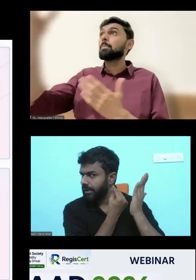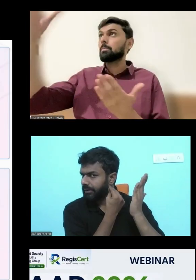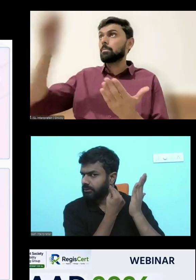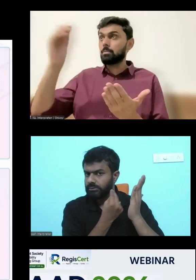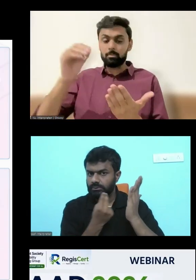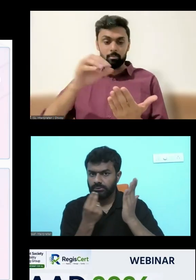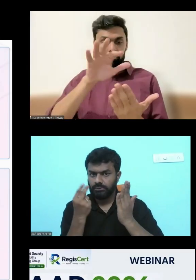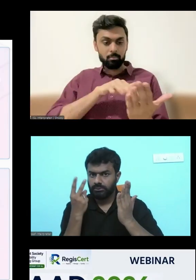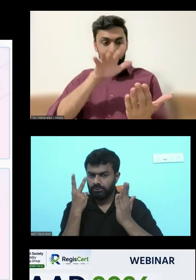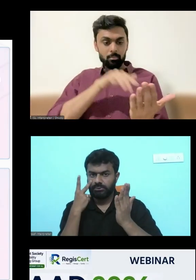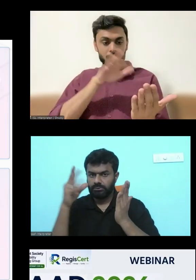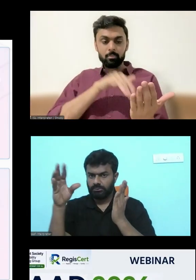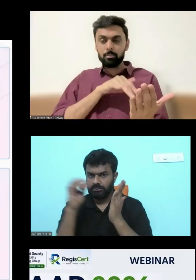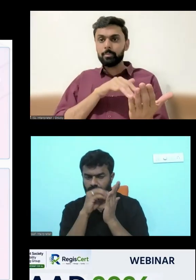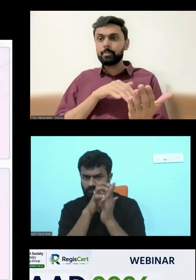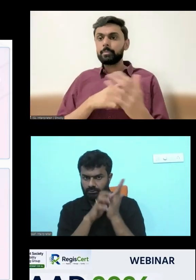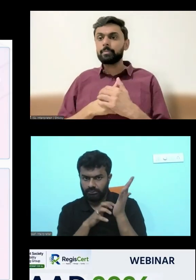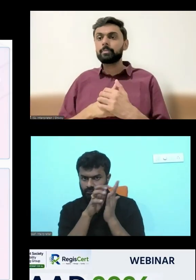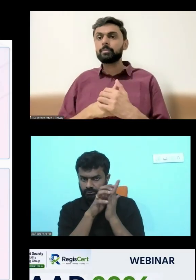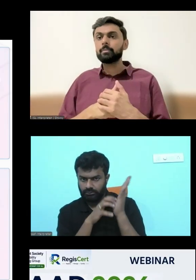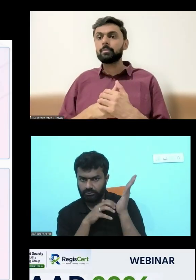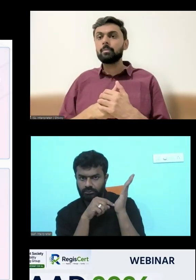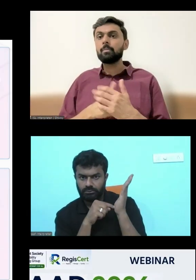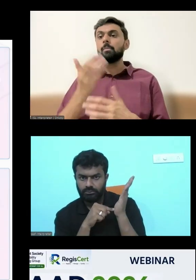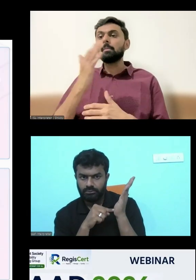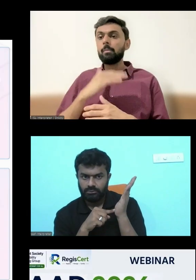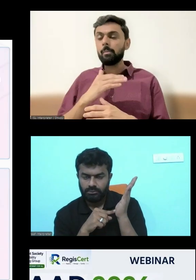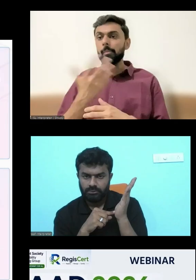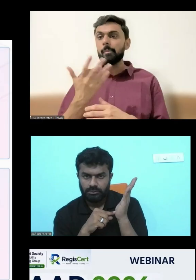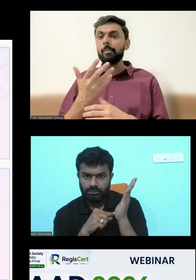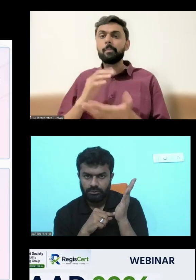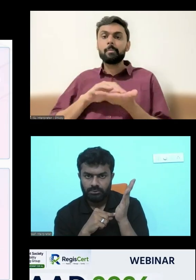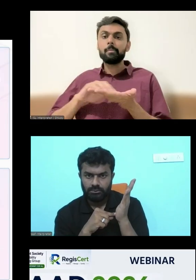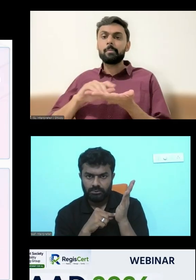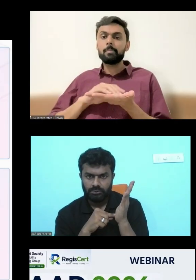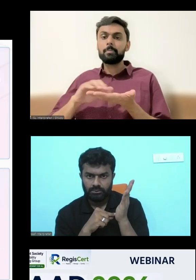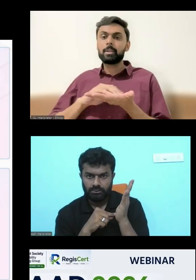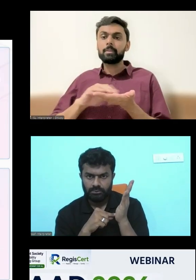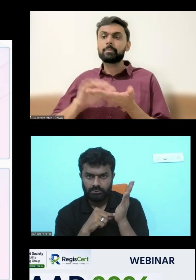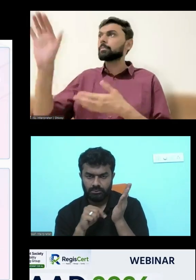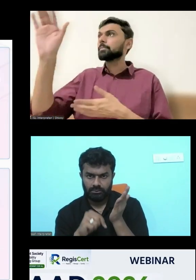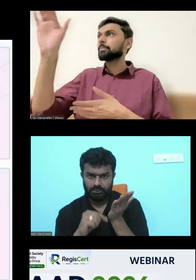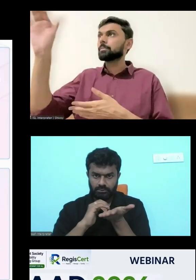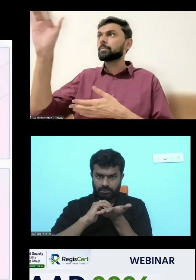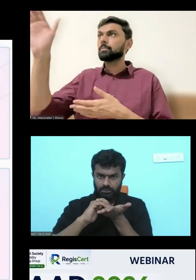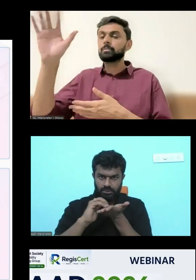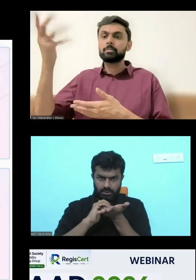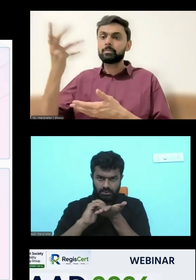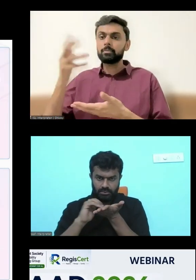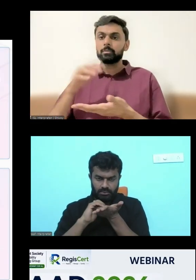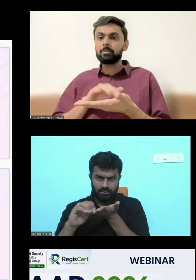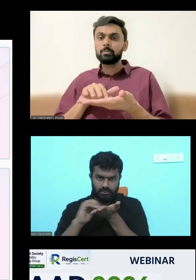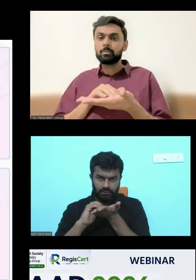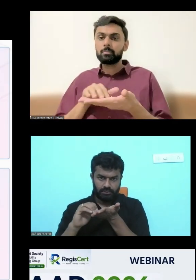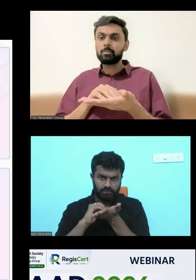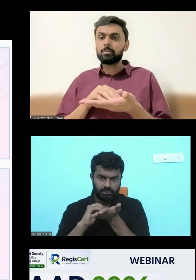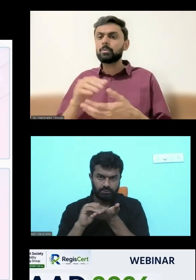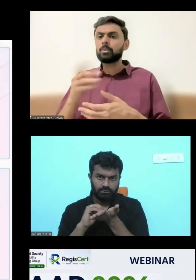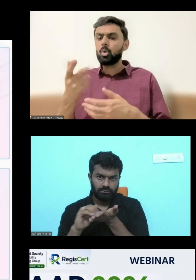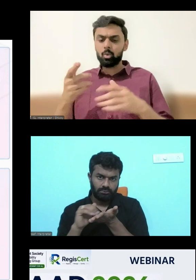Similarly, we can deploy Braille displays, digital note-taking, and OCR optical character recognition